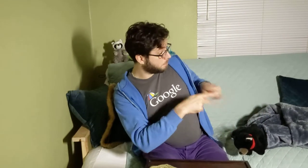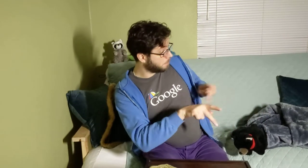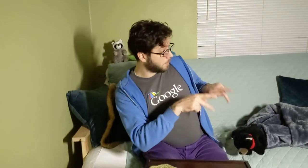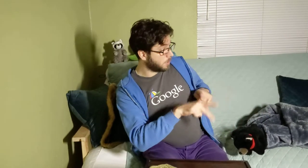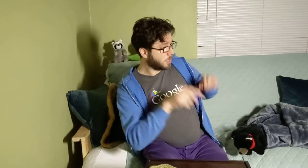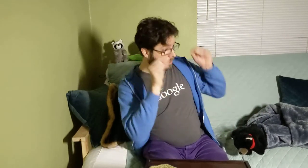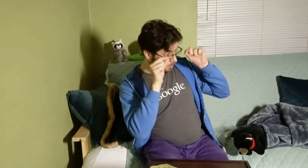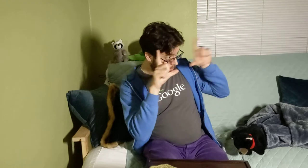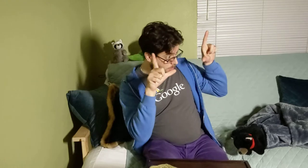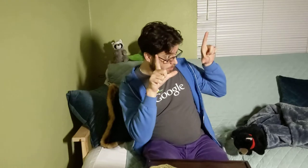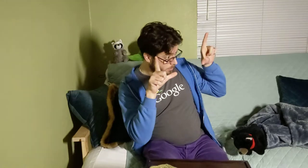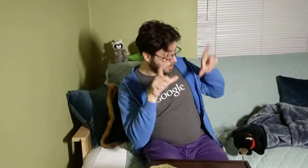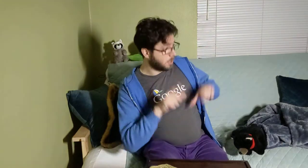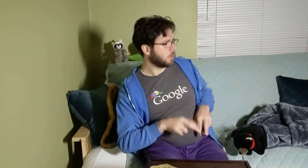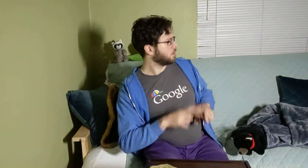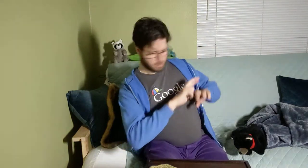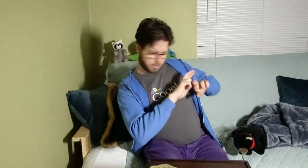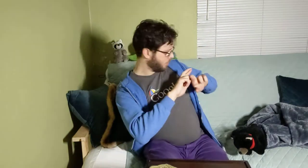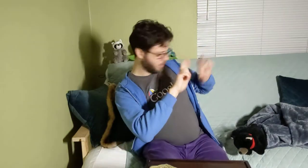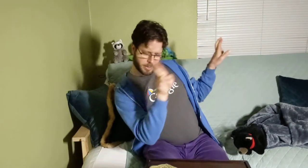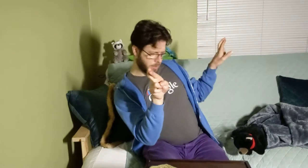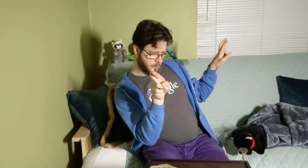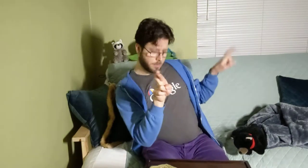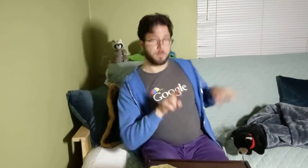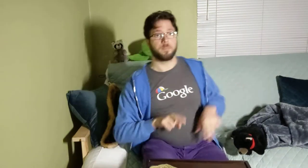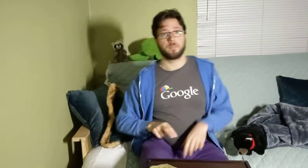[role-aunt] p PARTY q SURPRISE r not-READY